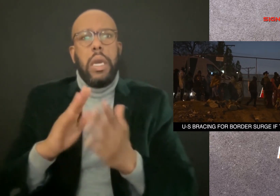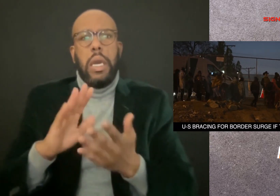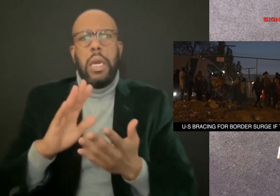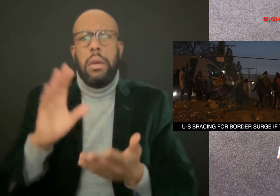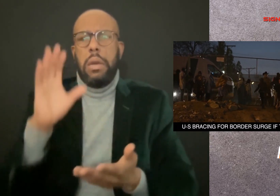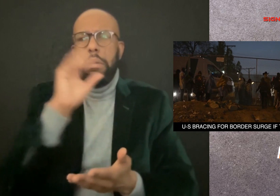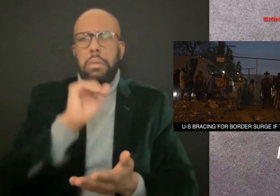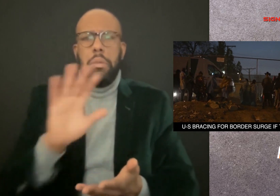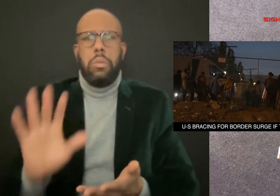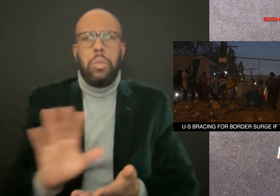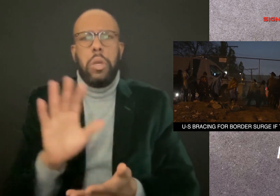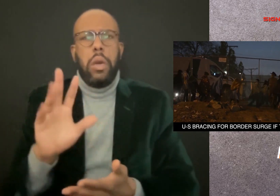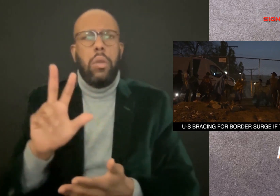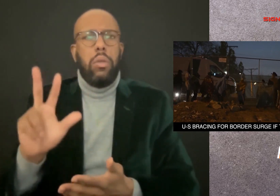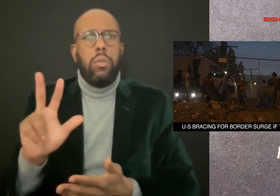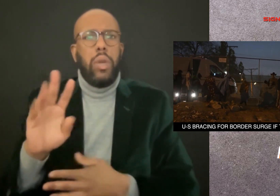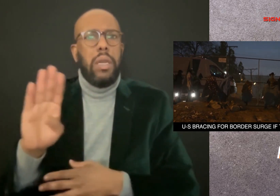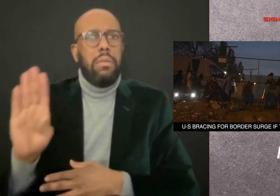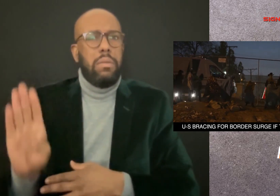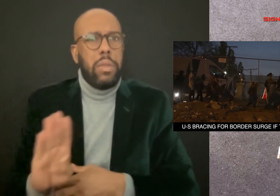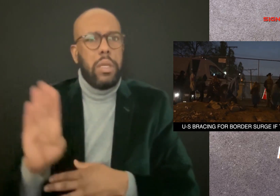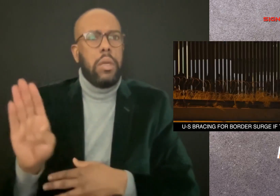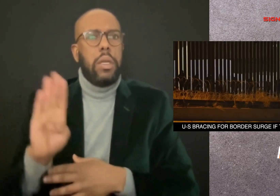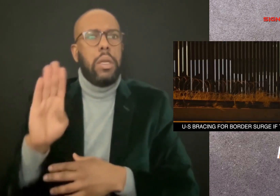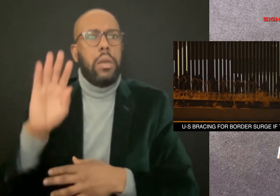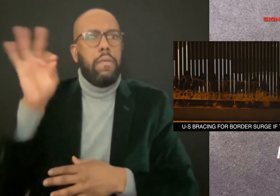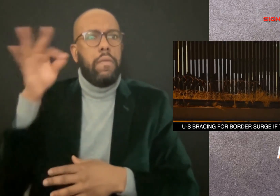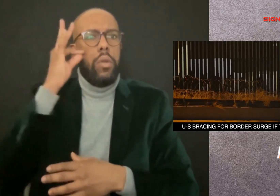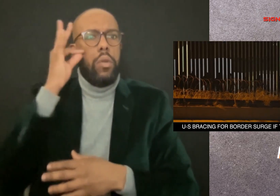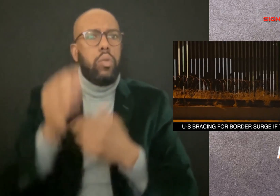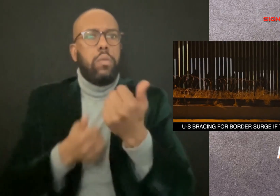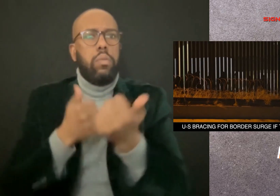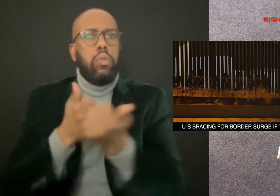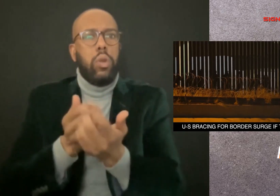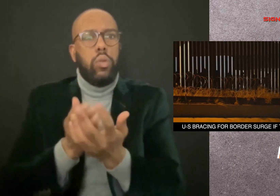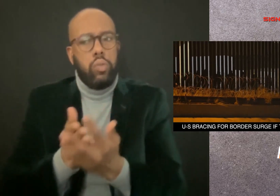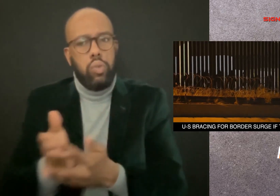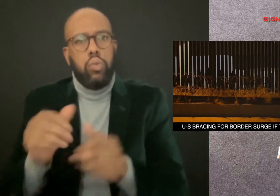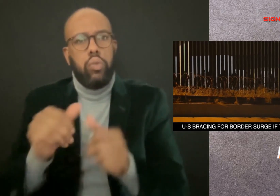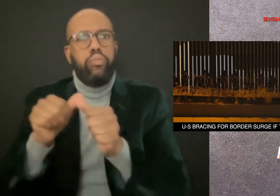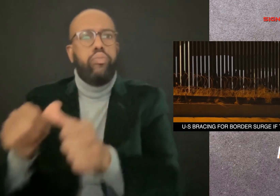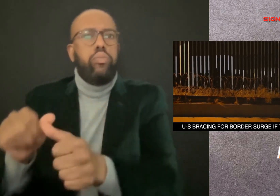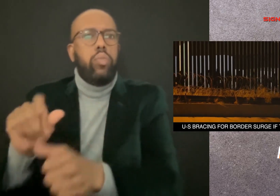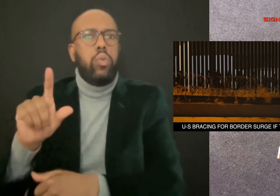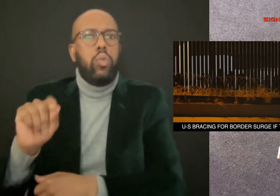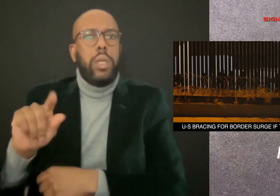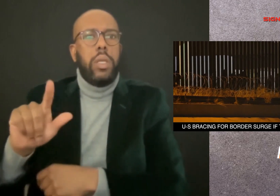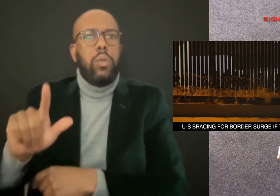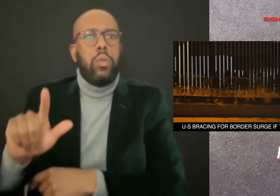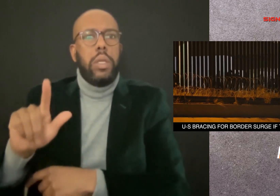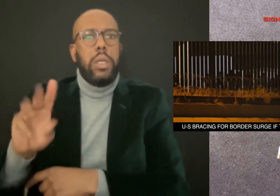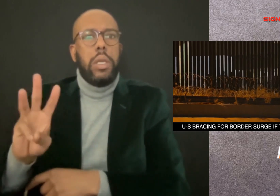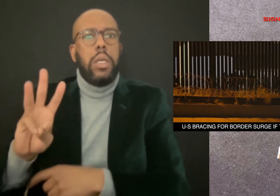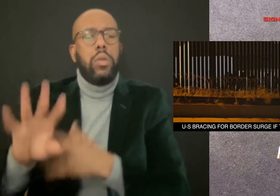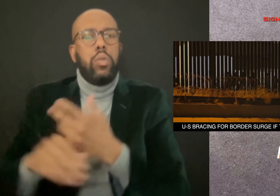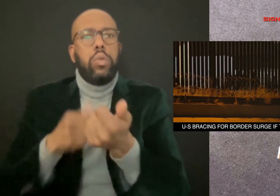and New York City estimates it will need at least $3 billion in federal support through